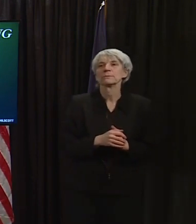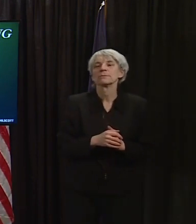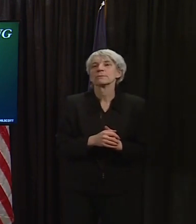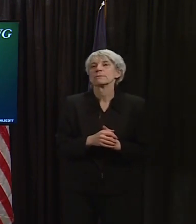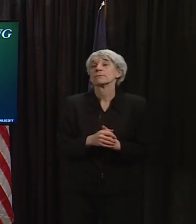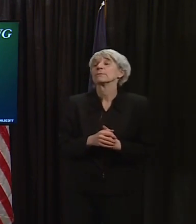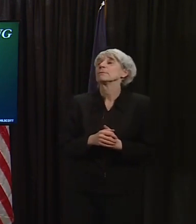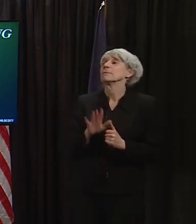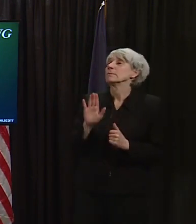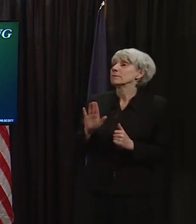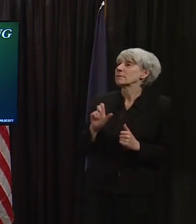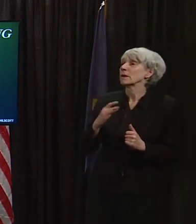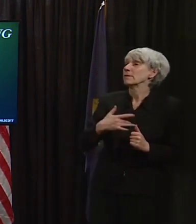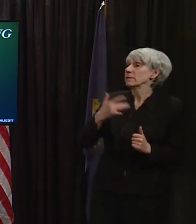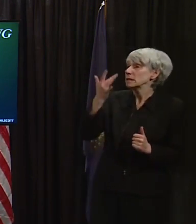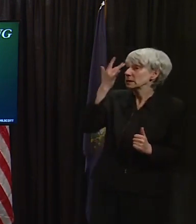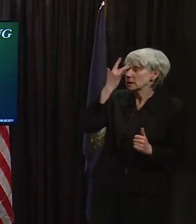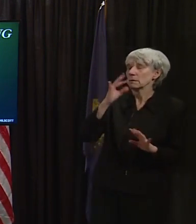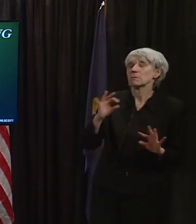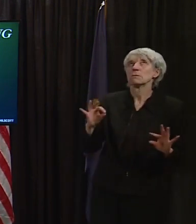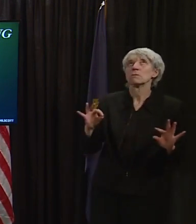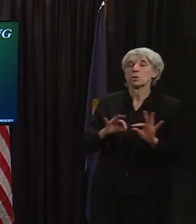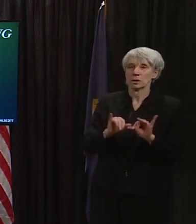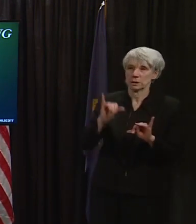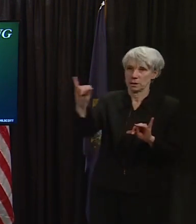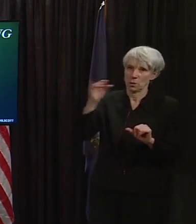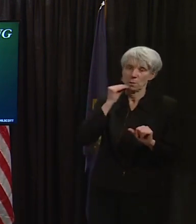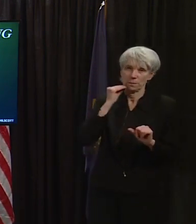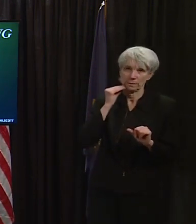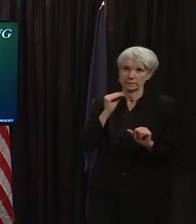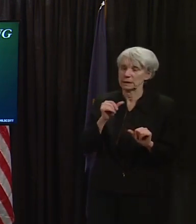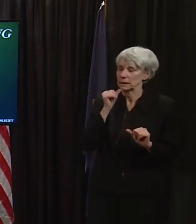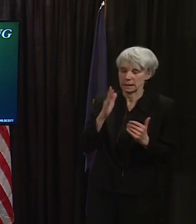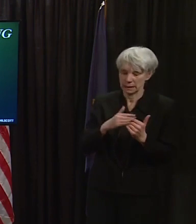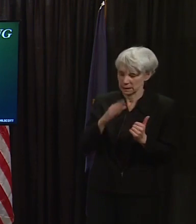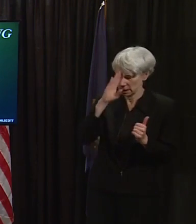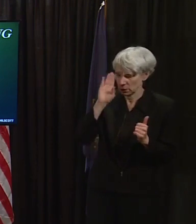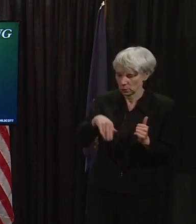incredibly important. I know it's hard. It leads to school absences, missed